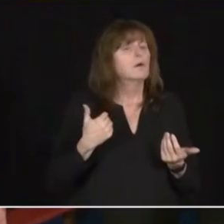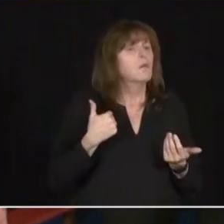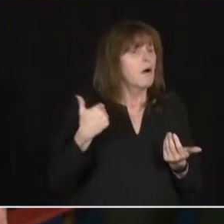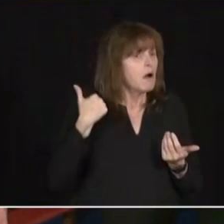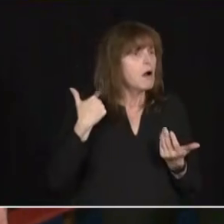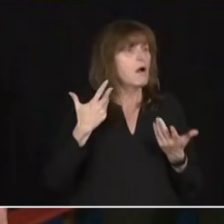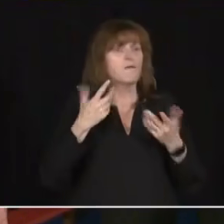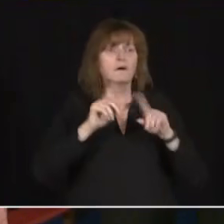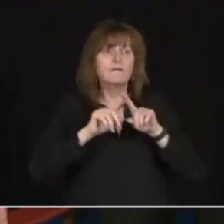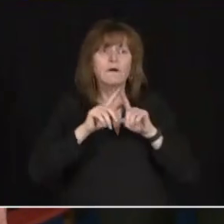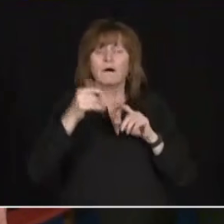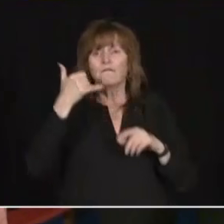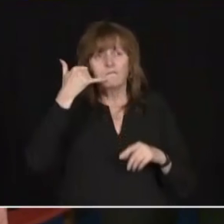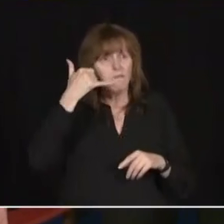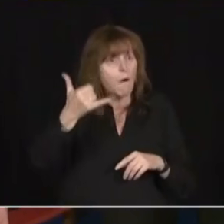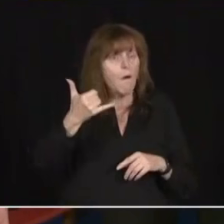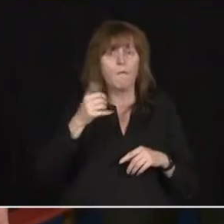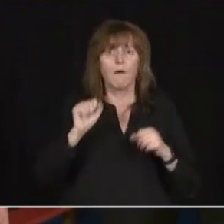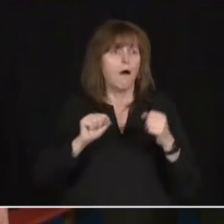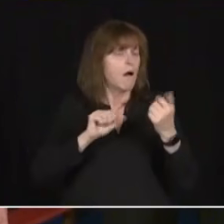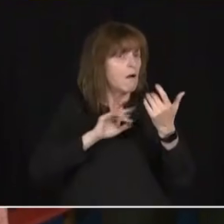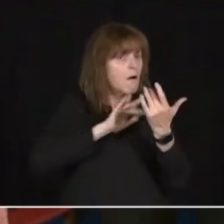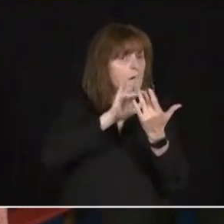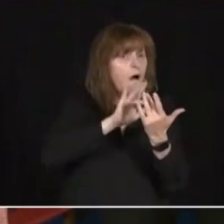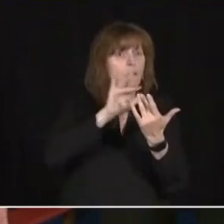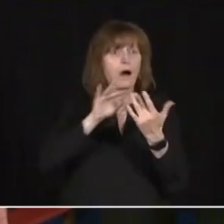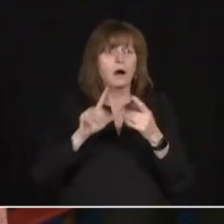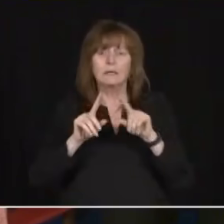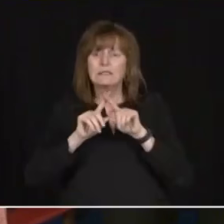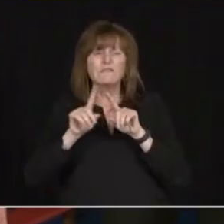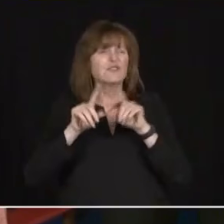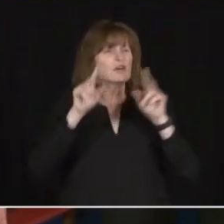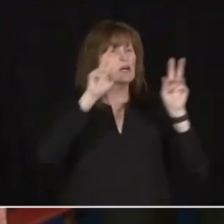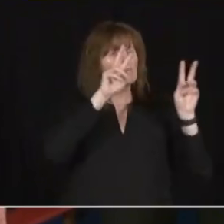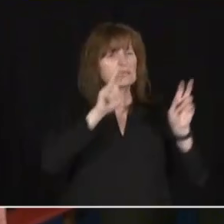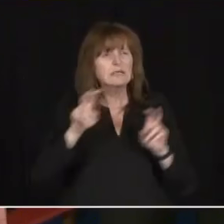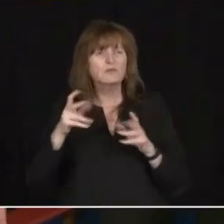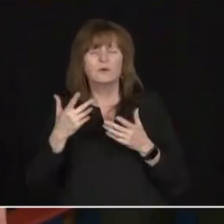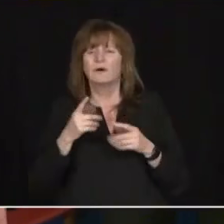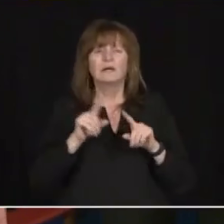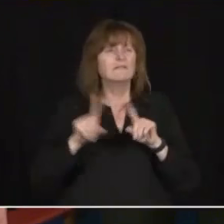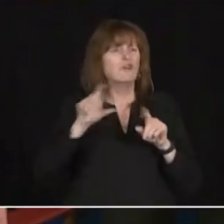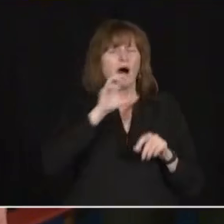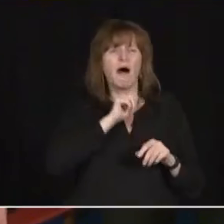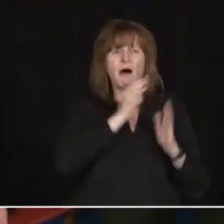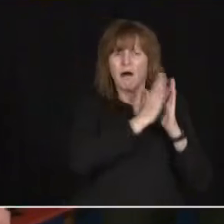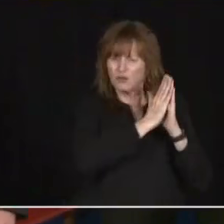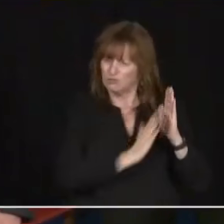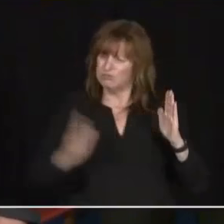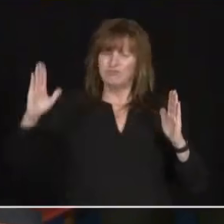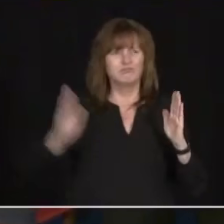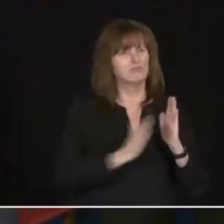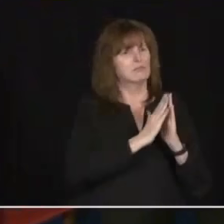That shows very promising action. We have a number of lines that are available to people with different issues and at different